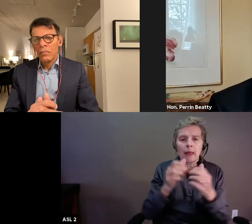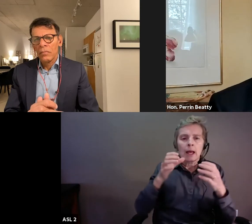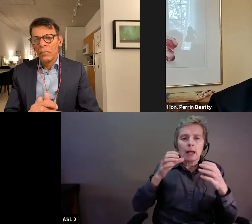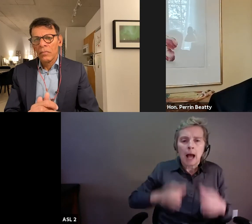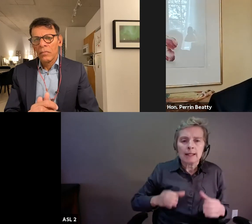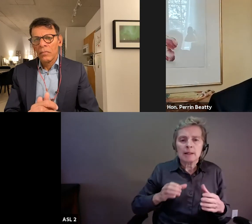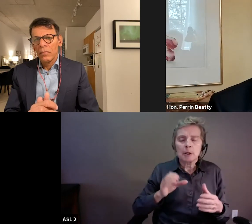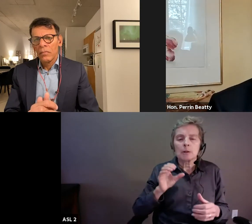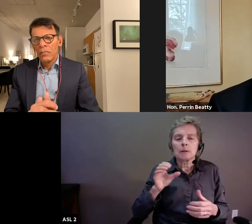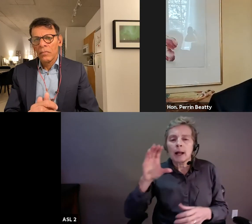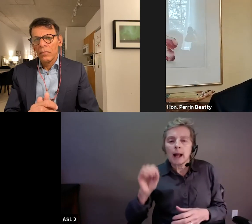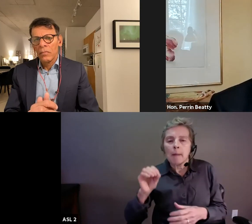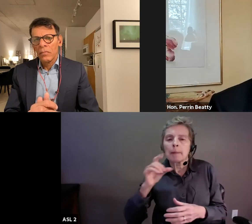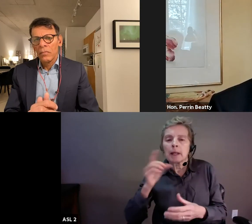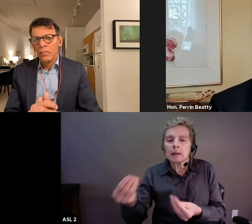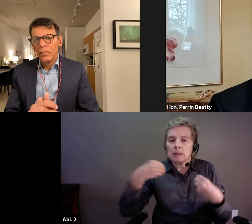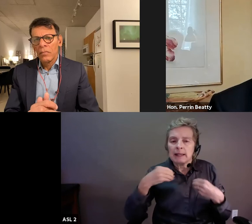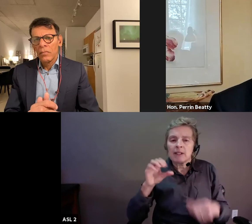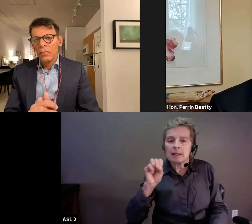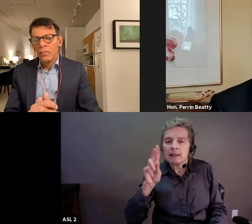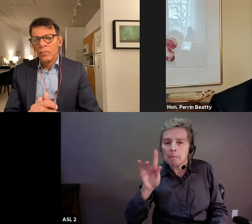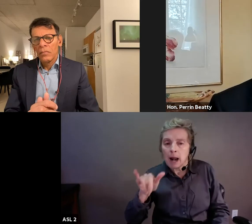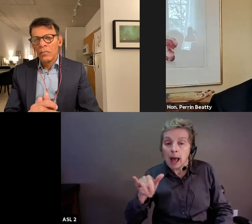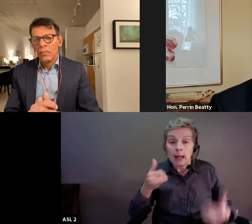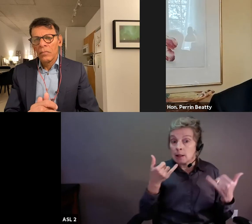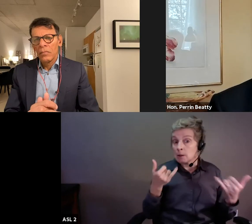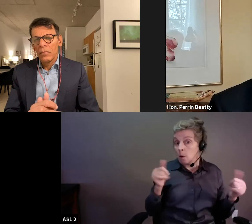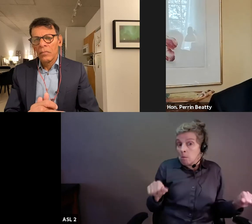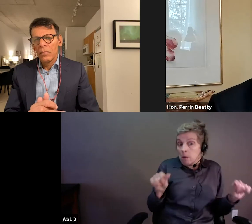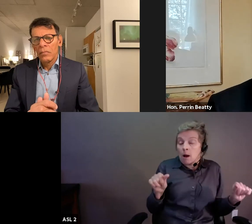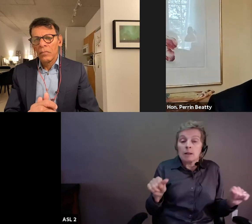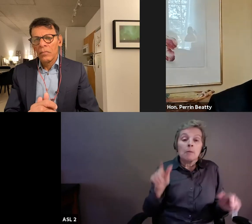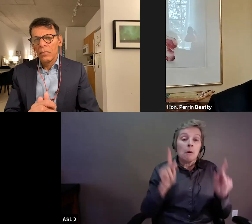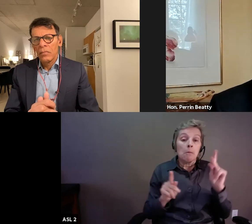And there's a potential here for persons with disabilities that that the flexibility on the